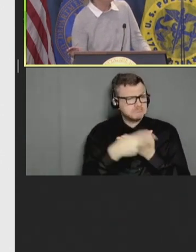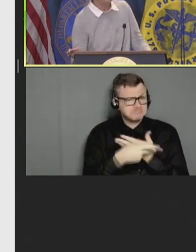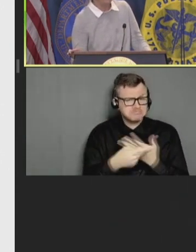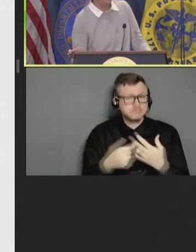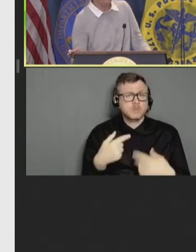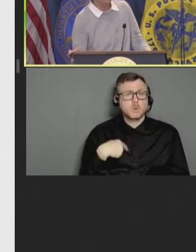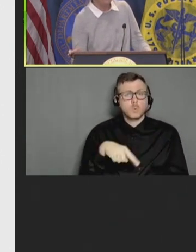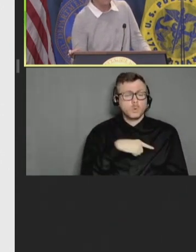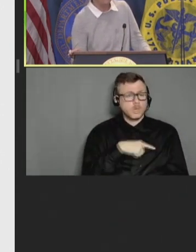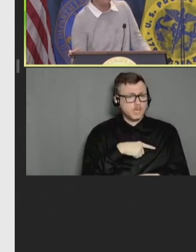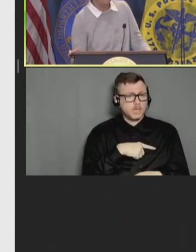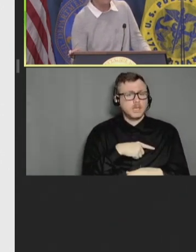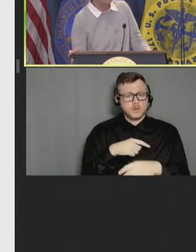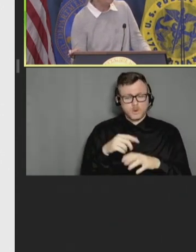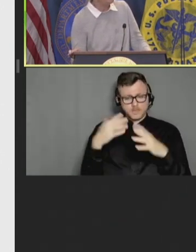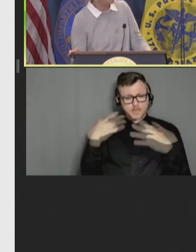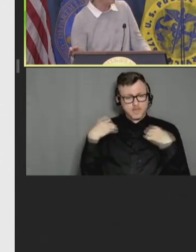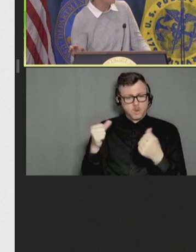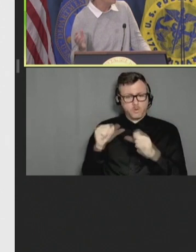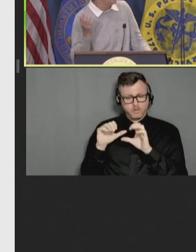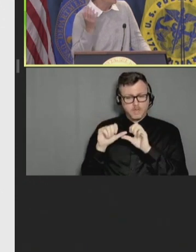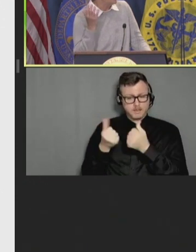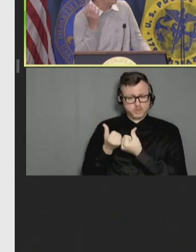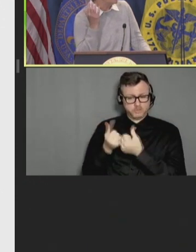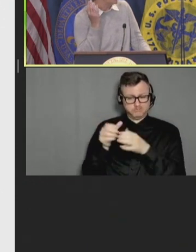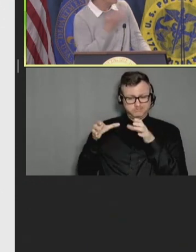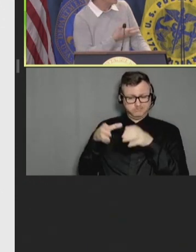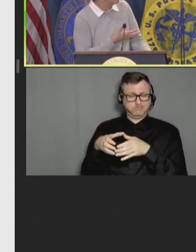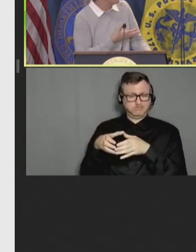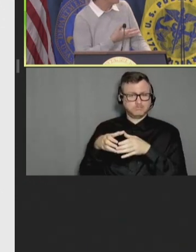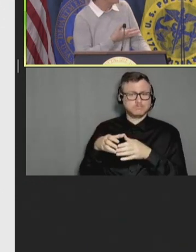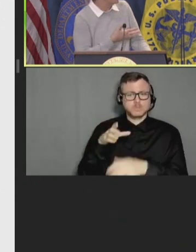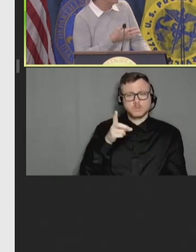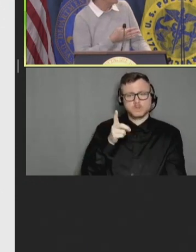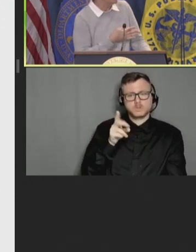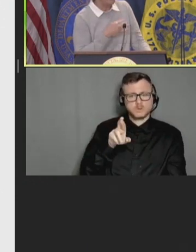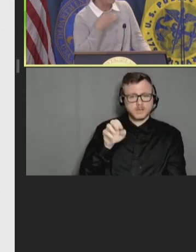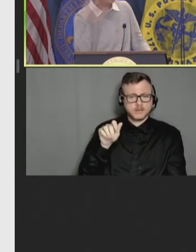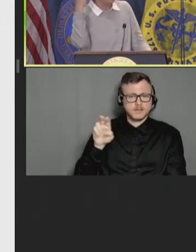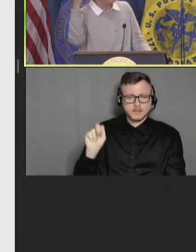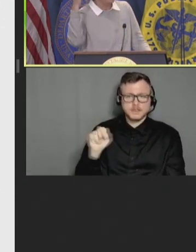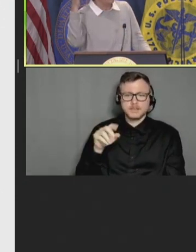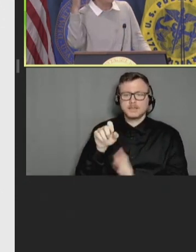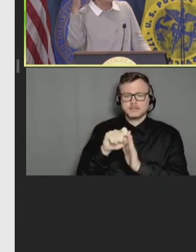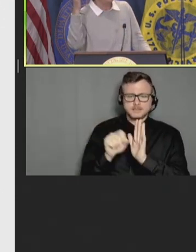within the health agency. So, as Dr. Allen talked about the state health officials and ASTHO,